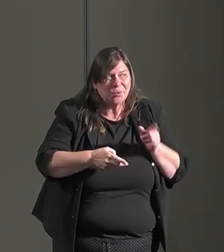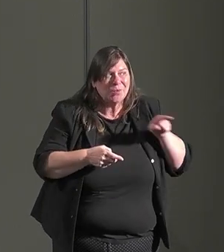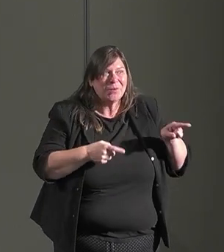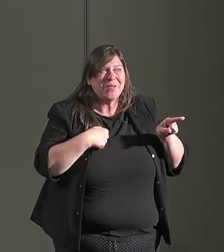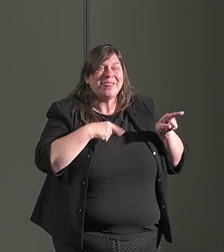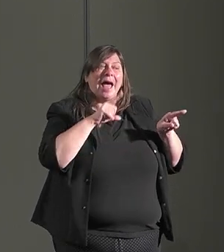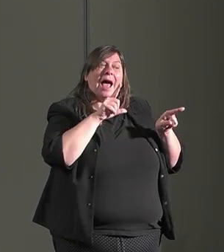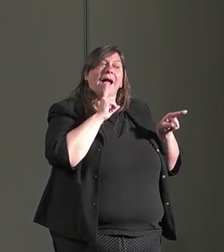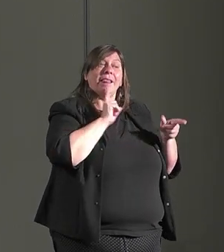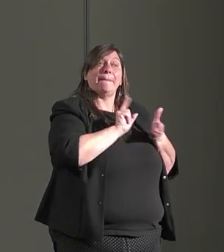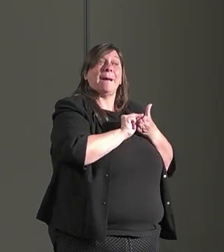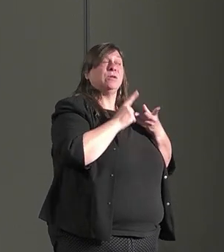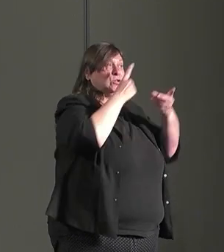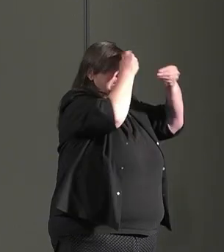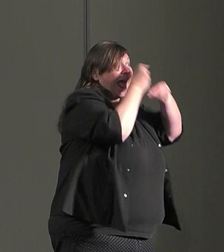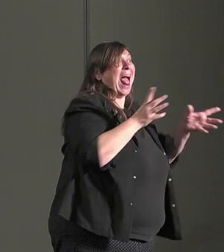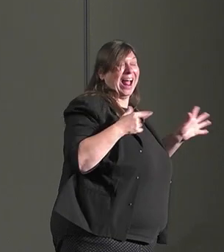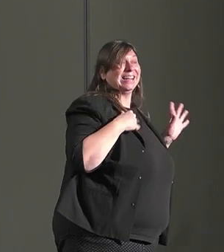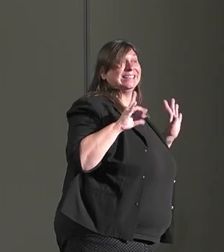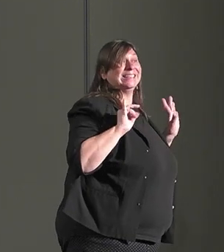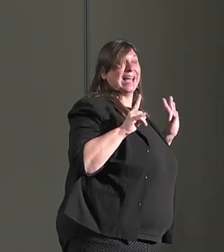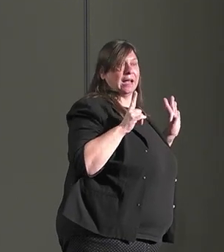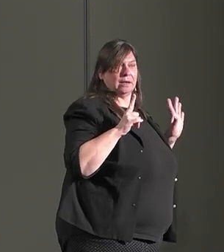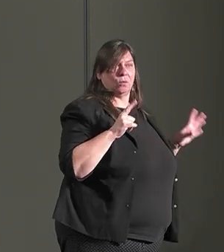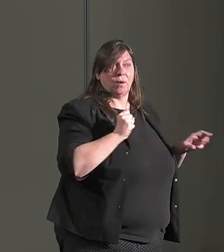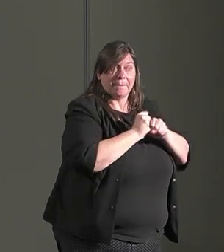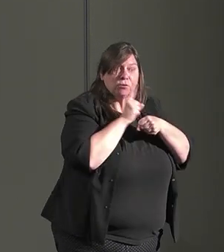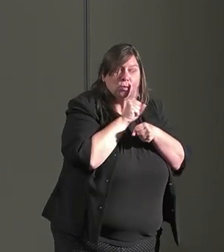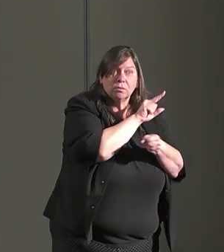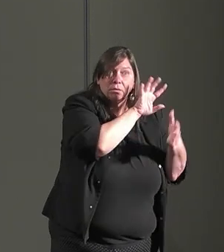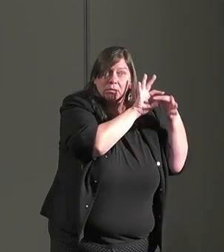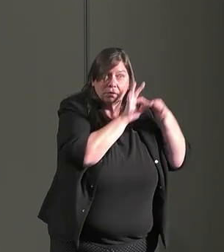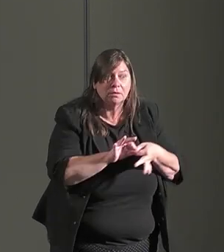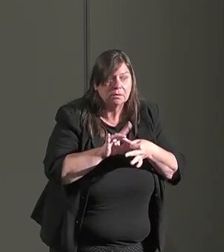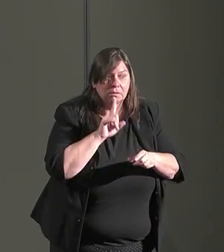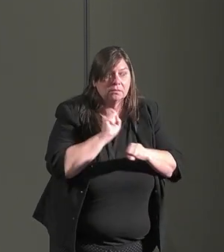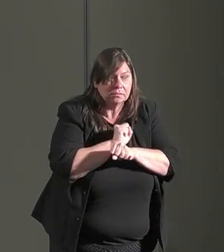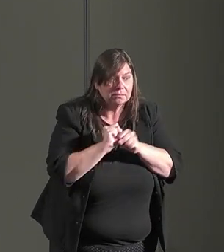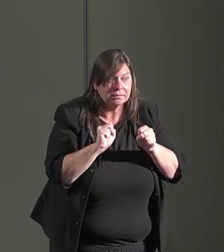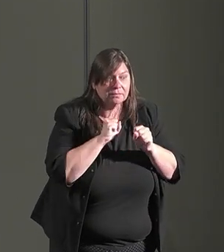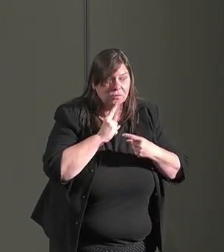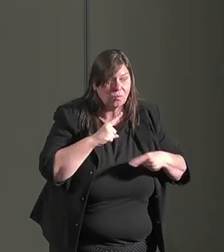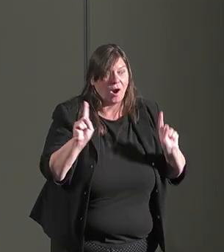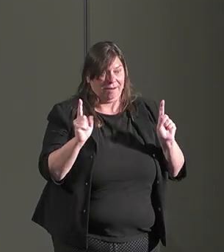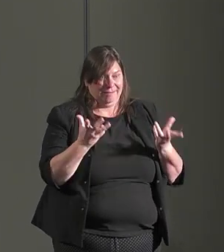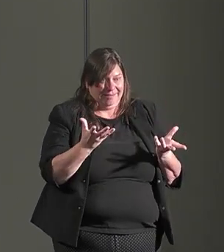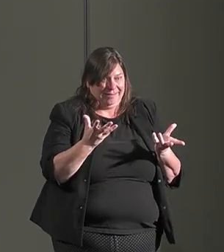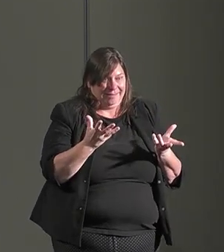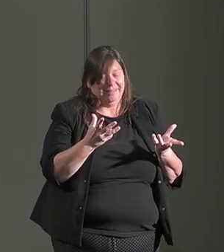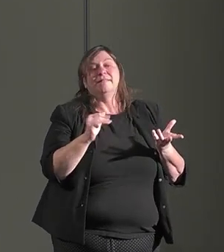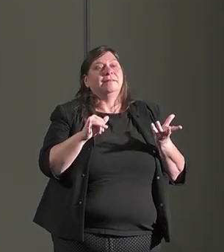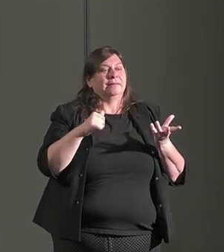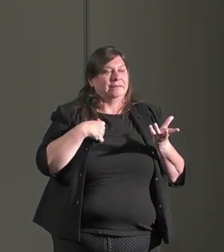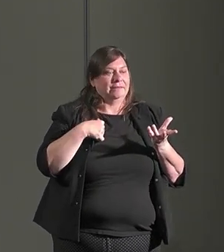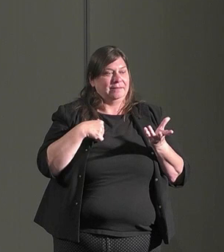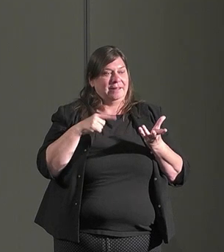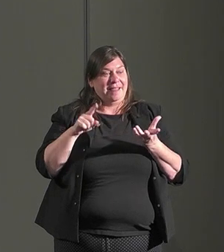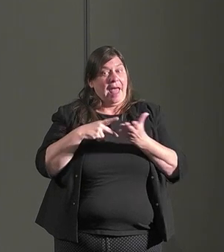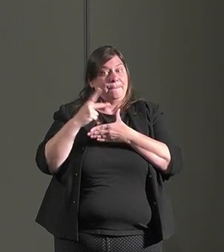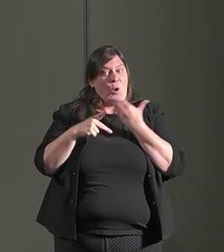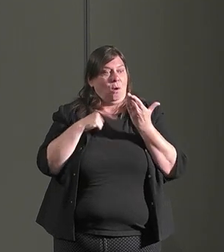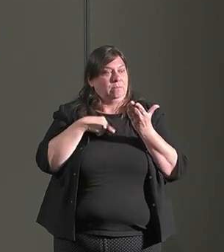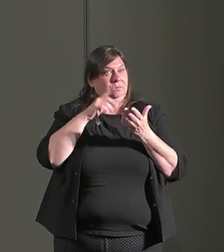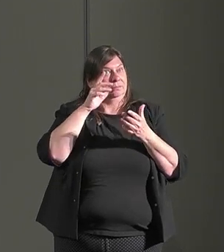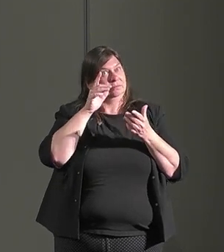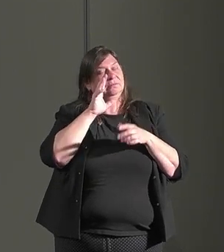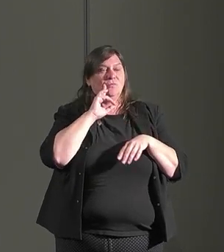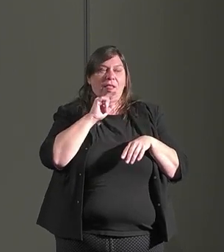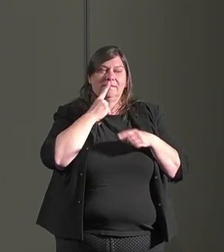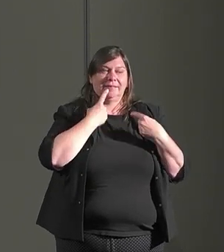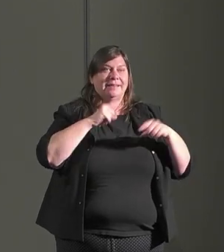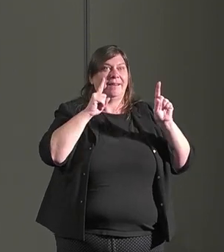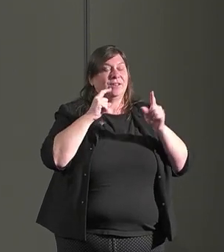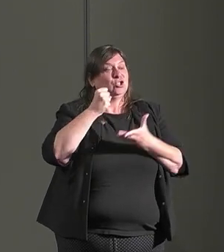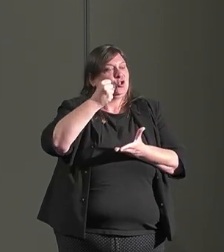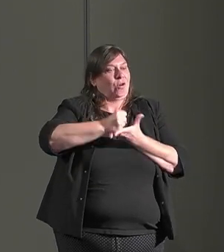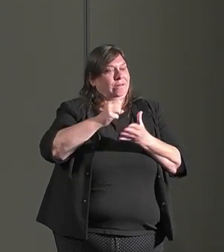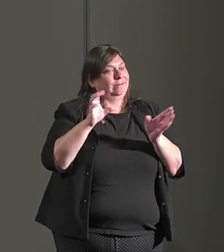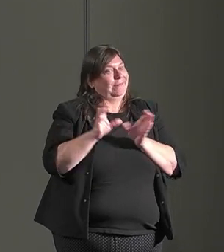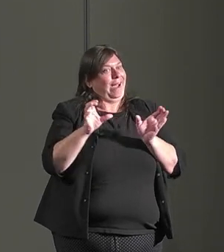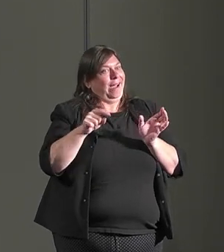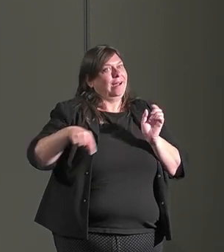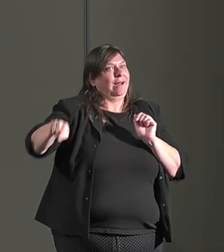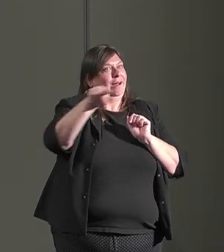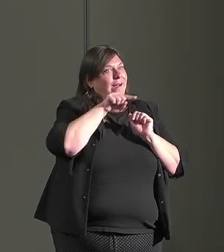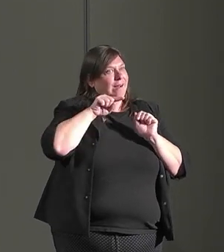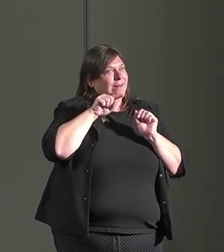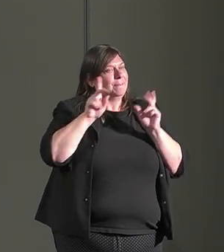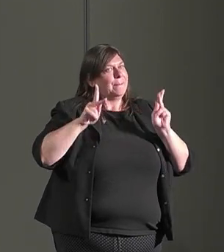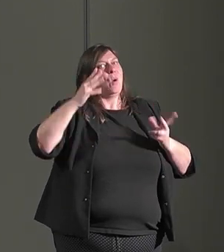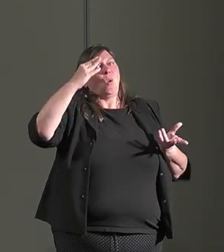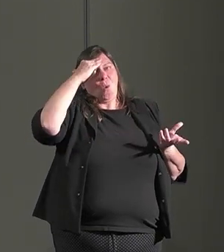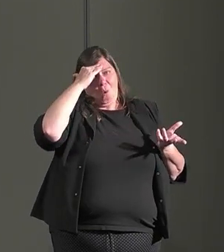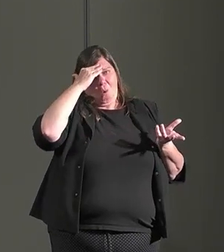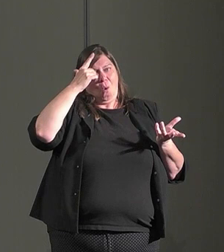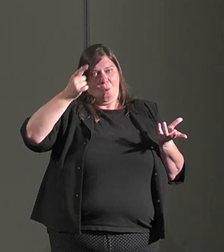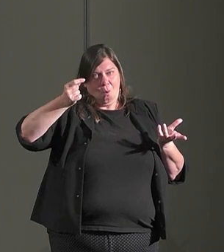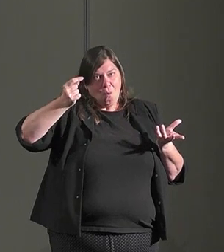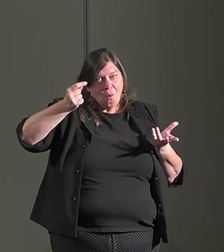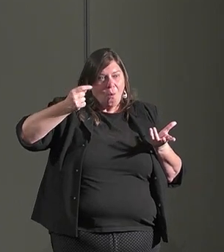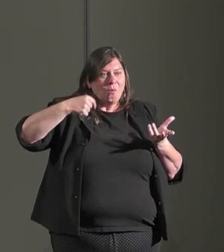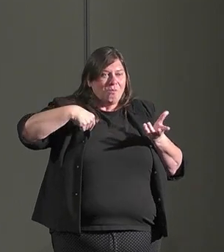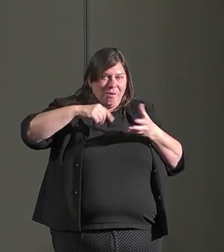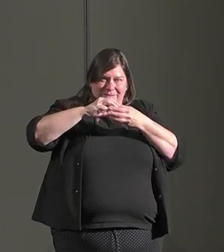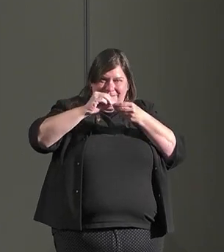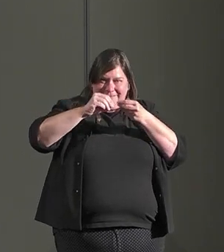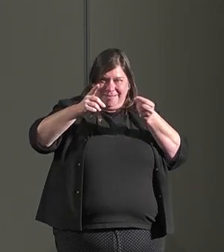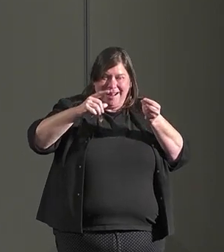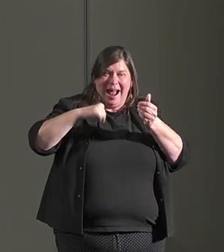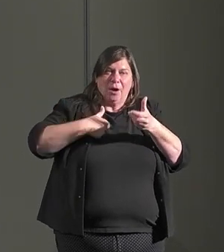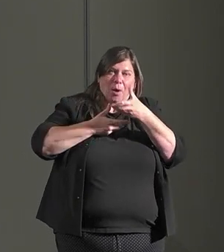the certification out so people know what they see and how to trust the information.